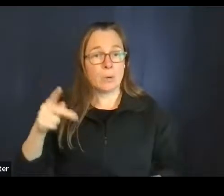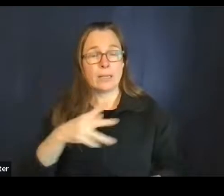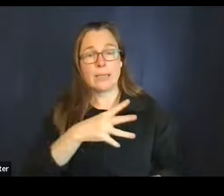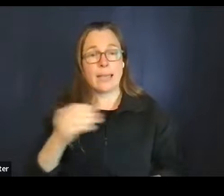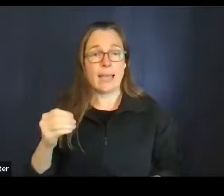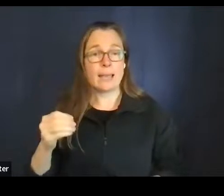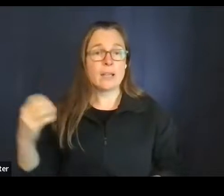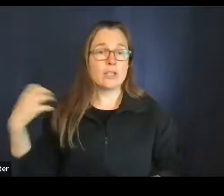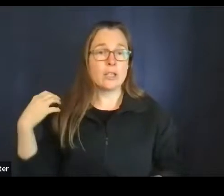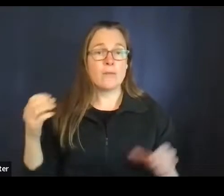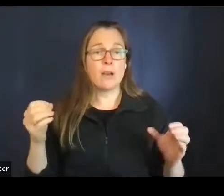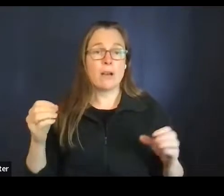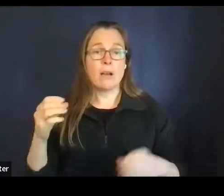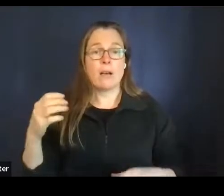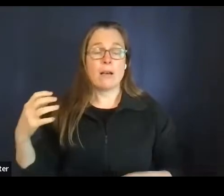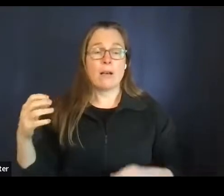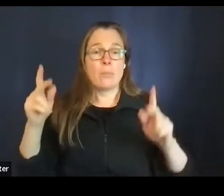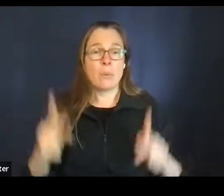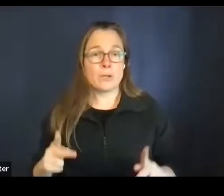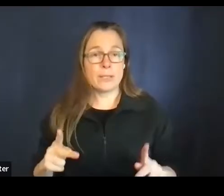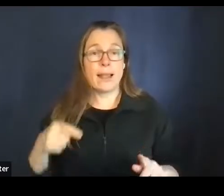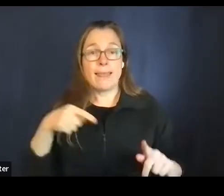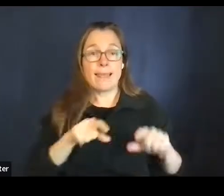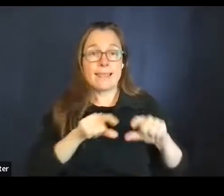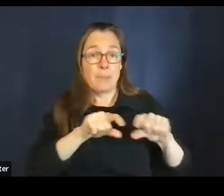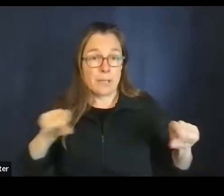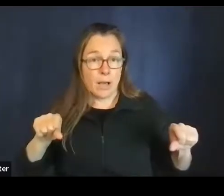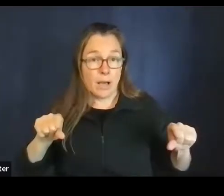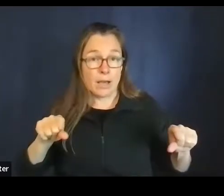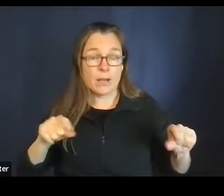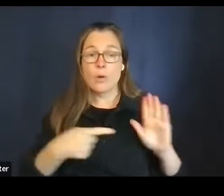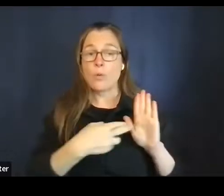This baton and the transition that it represents is both an honor